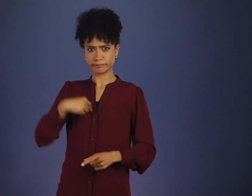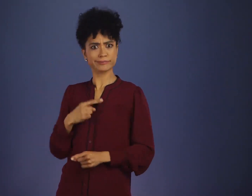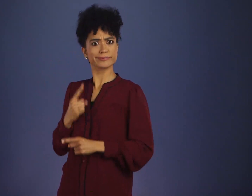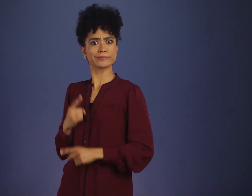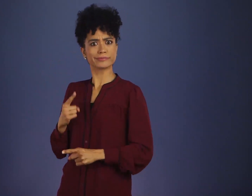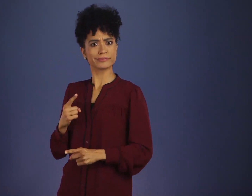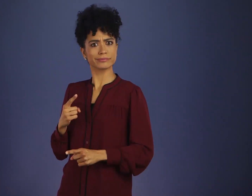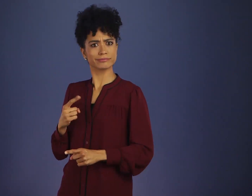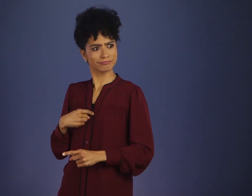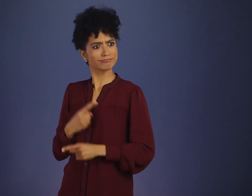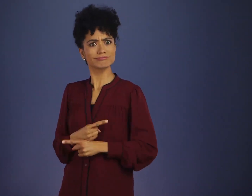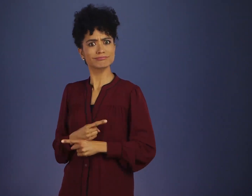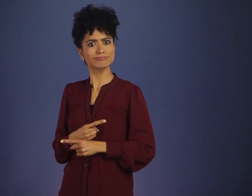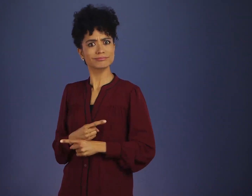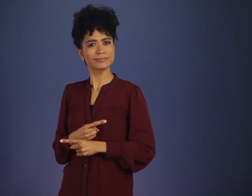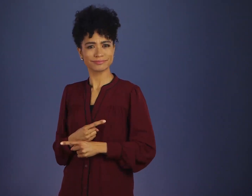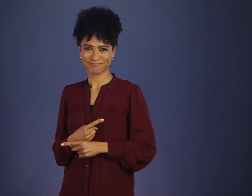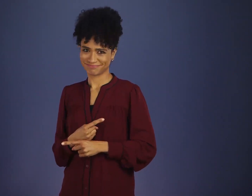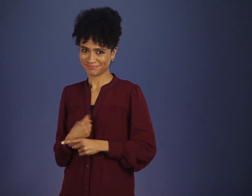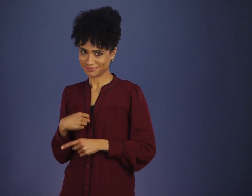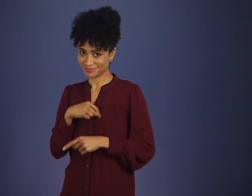our reaction will be just the opposite.